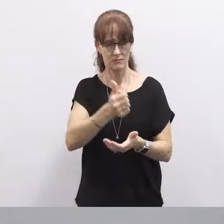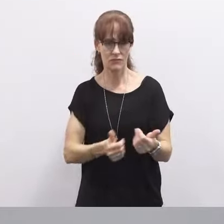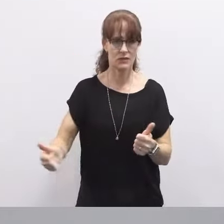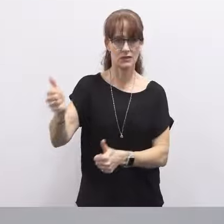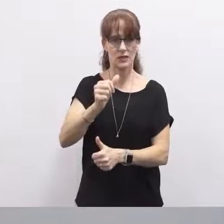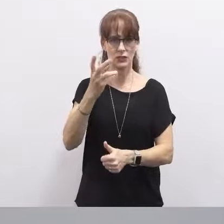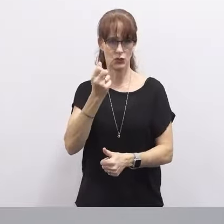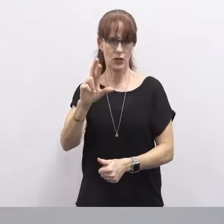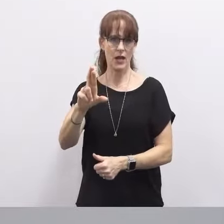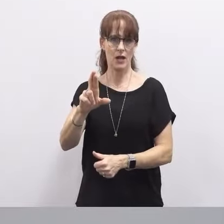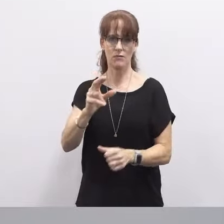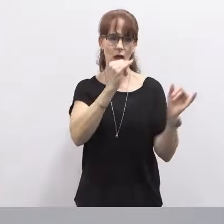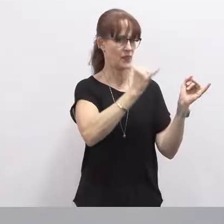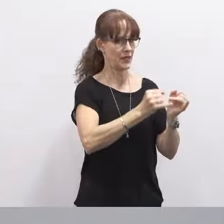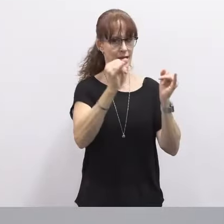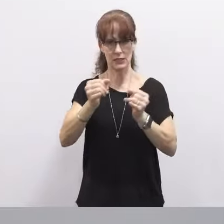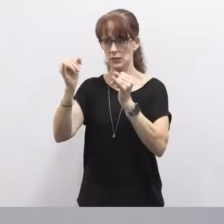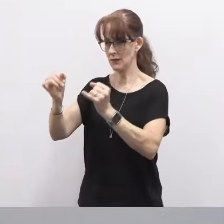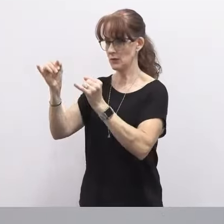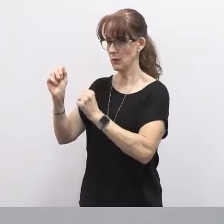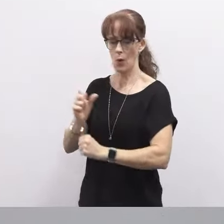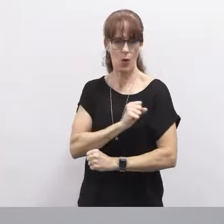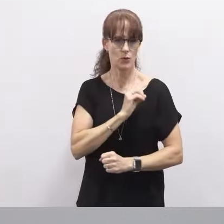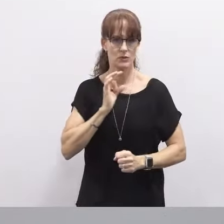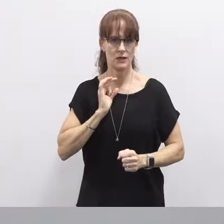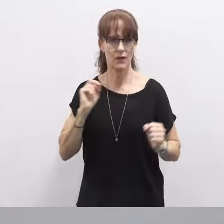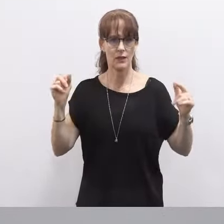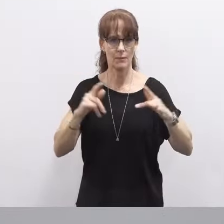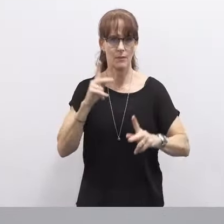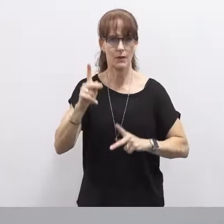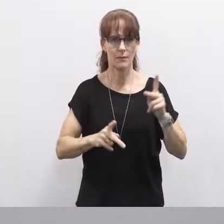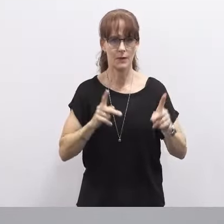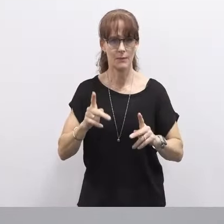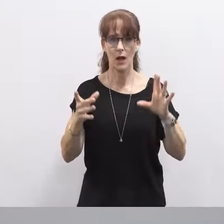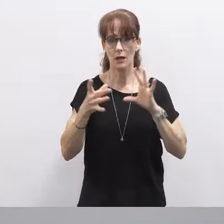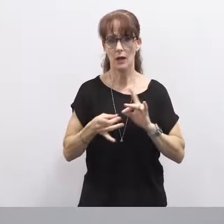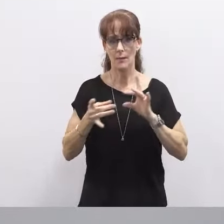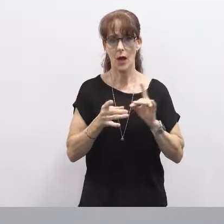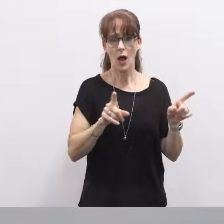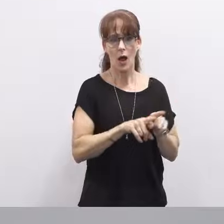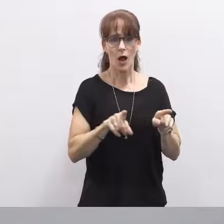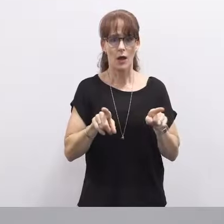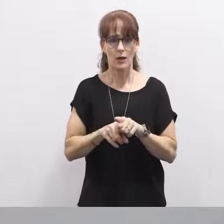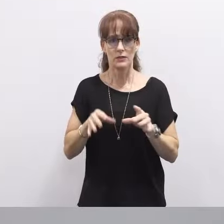or to the staff and all of our public folks that are giving public comments have also been given some instructions.